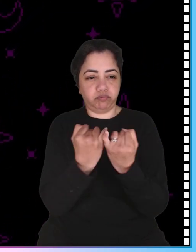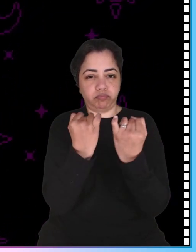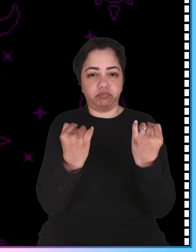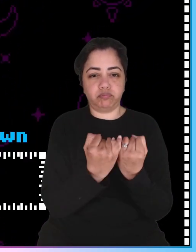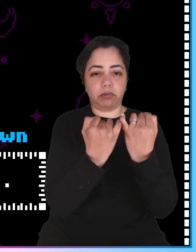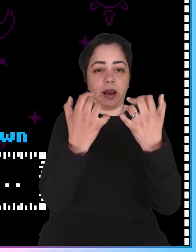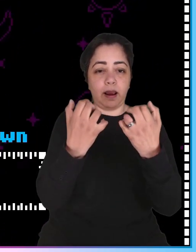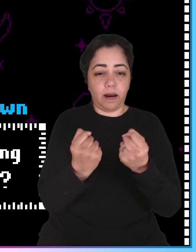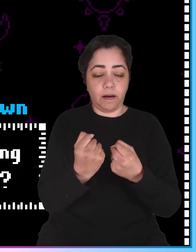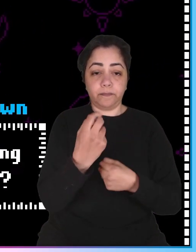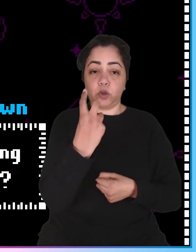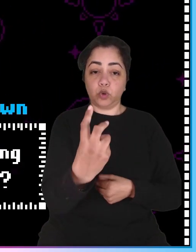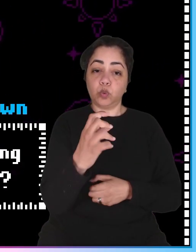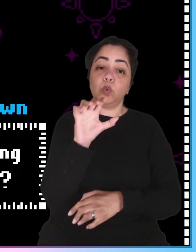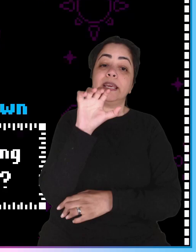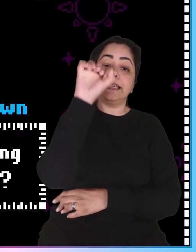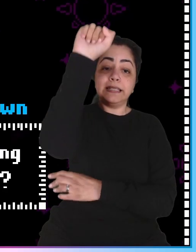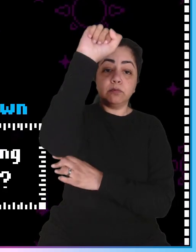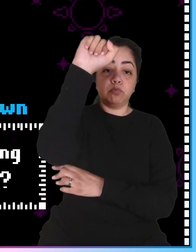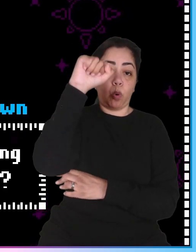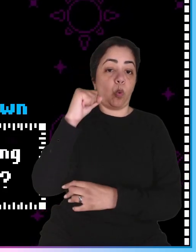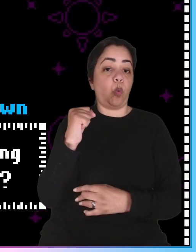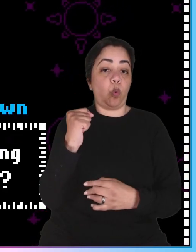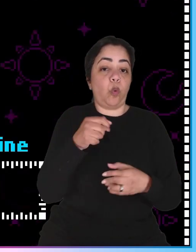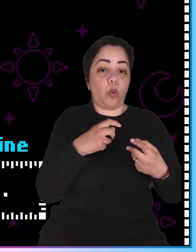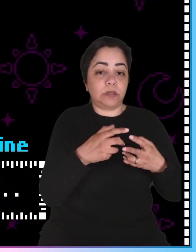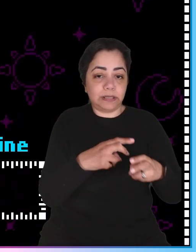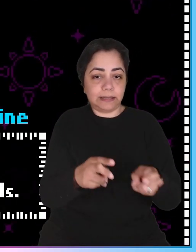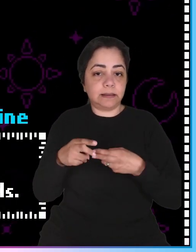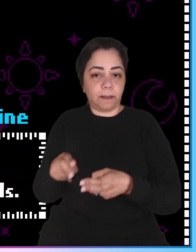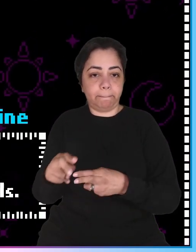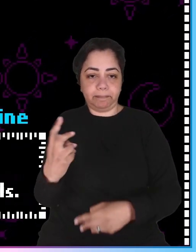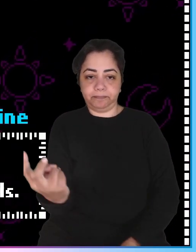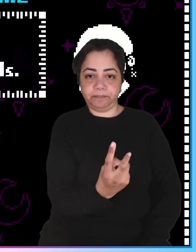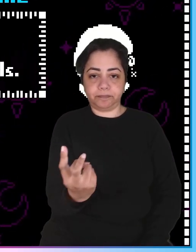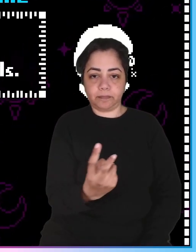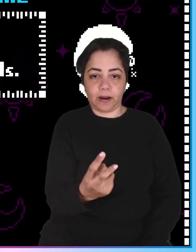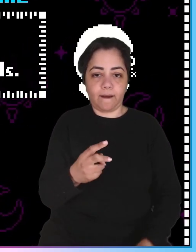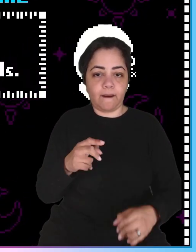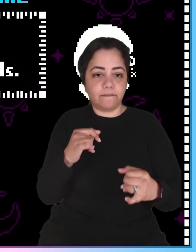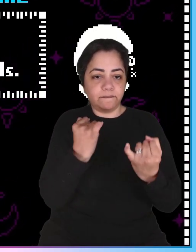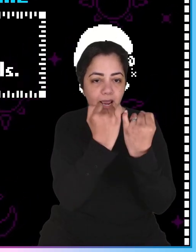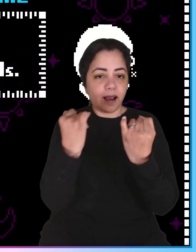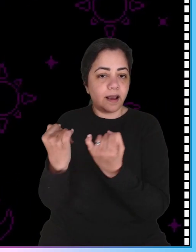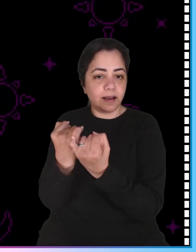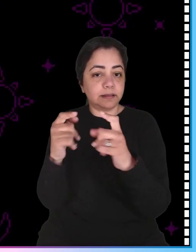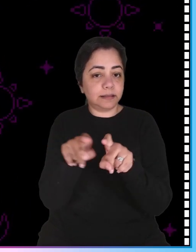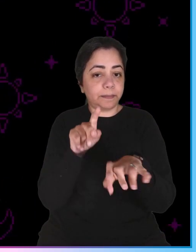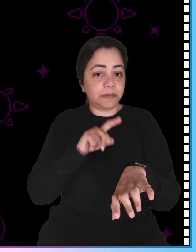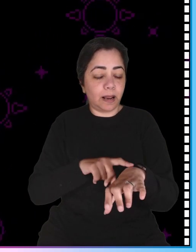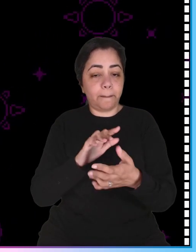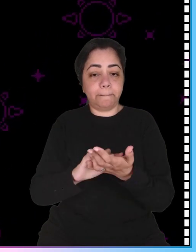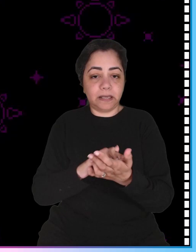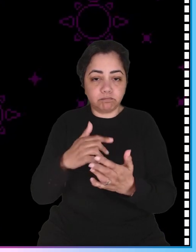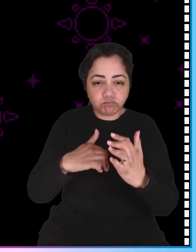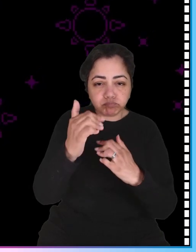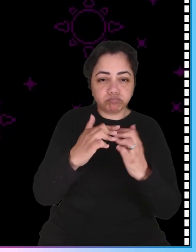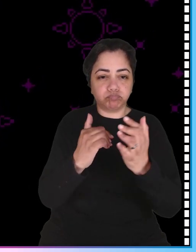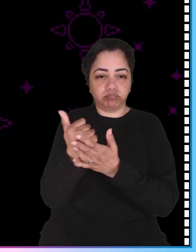fight your corrupt employer, and uncover the dark secrets of Mammon City all while texting friends and enemies.